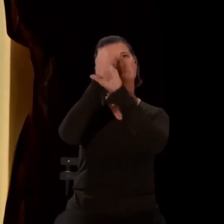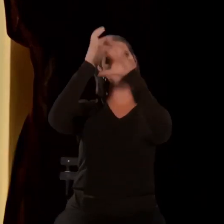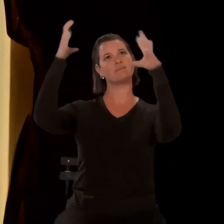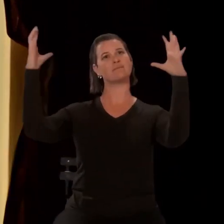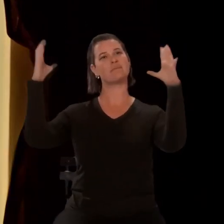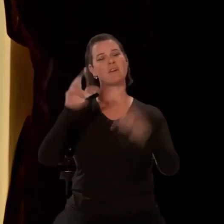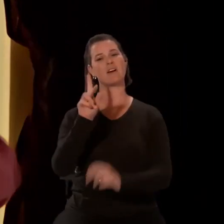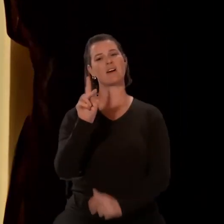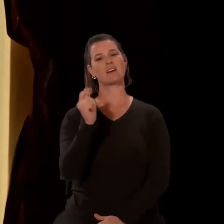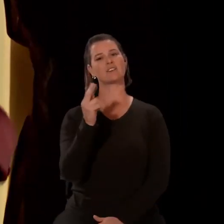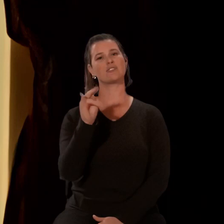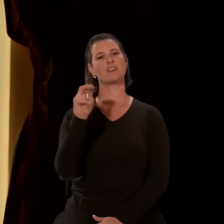lovely Katrina.